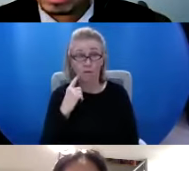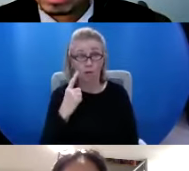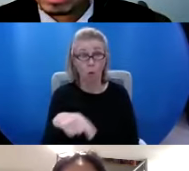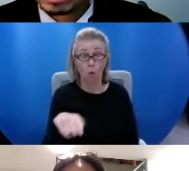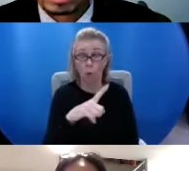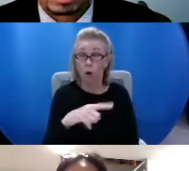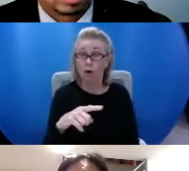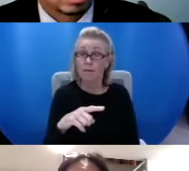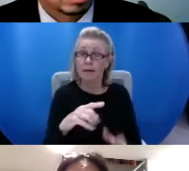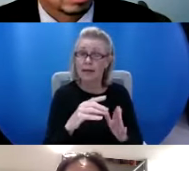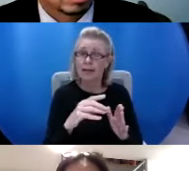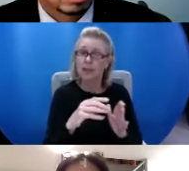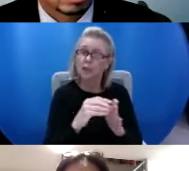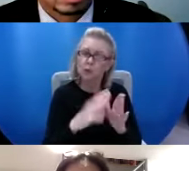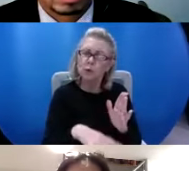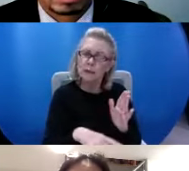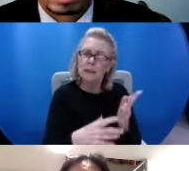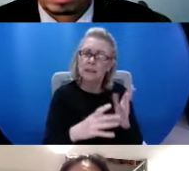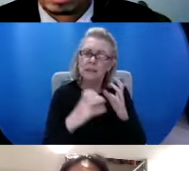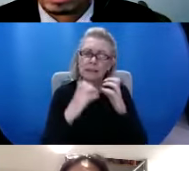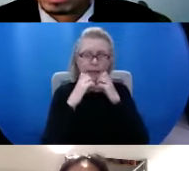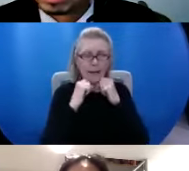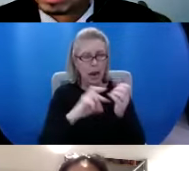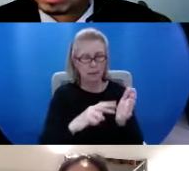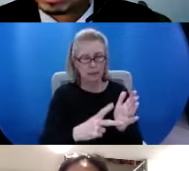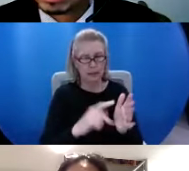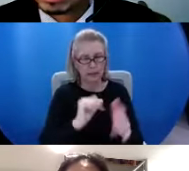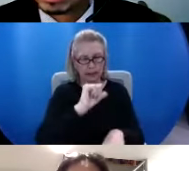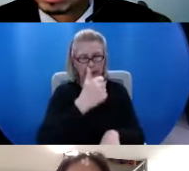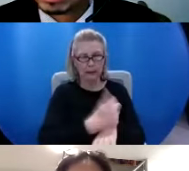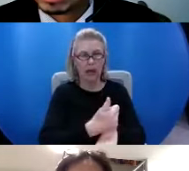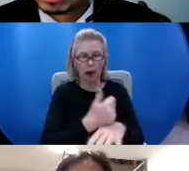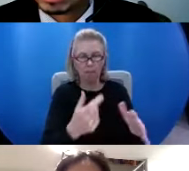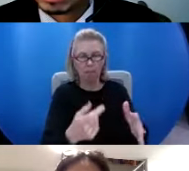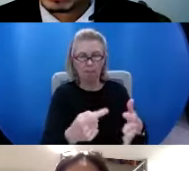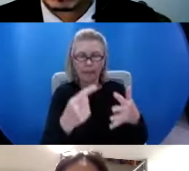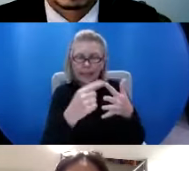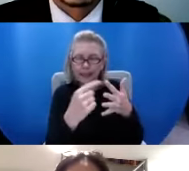care, care is about setting the conditions for for the fostering of of intellectual growth.